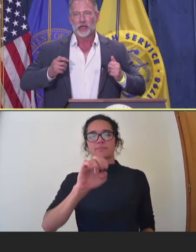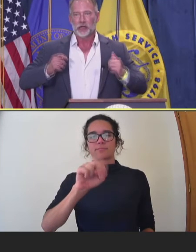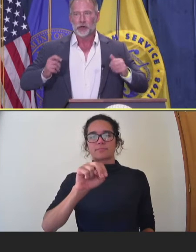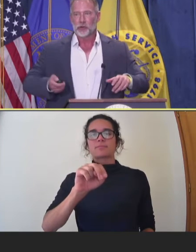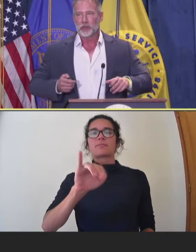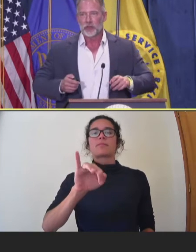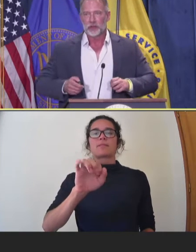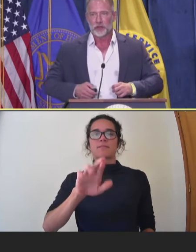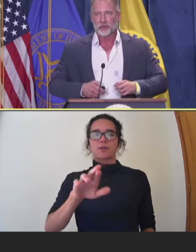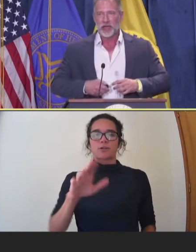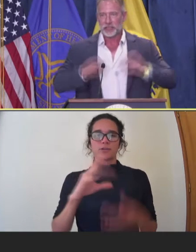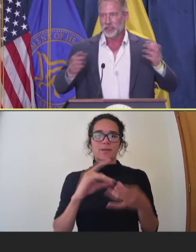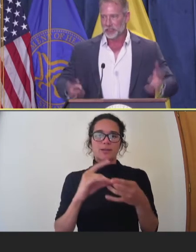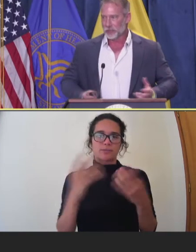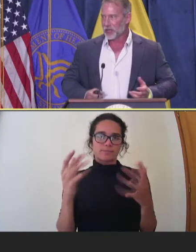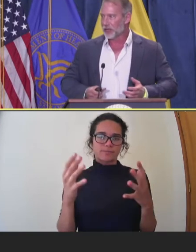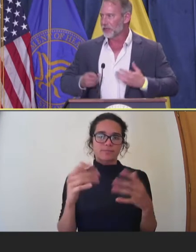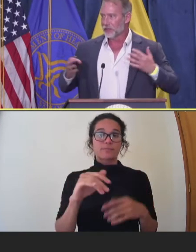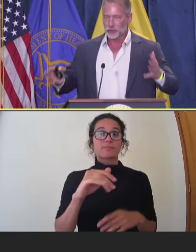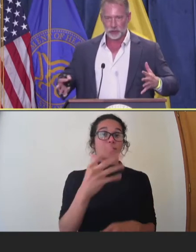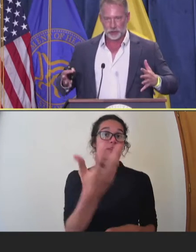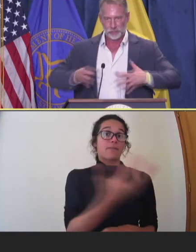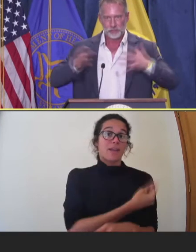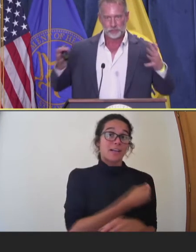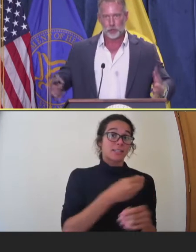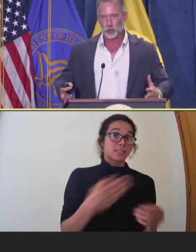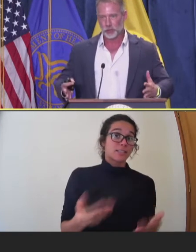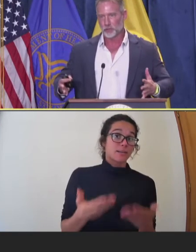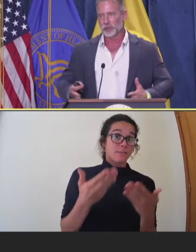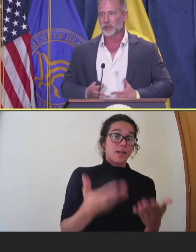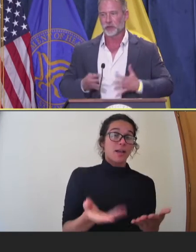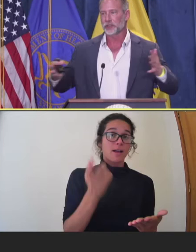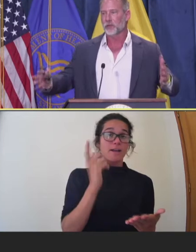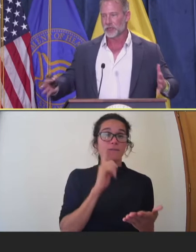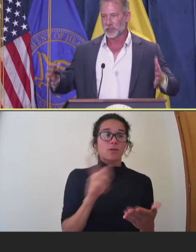you know, the vaccine supply and the initial portion was there just wasn't